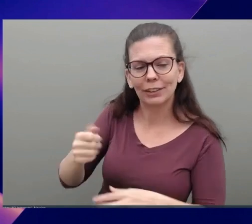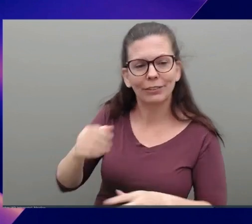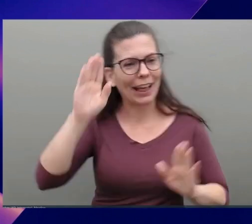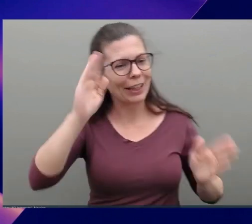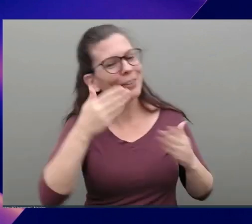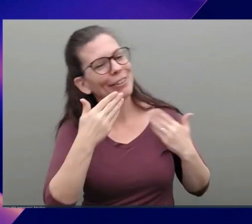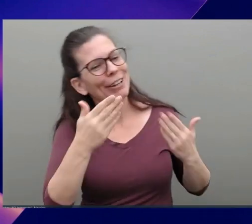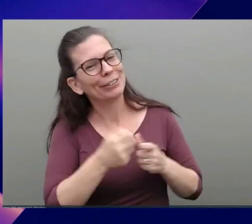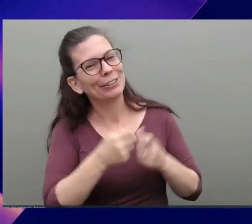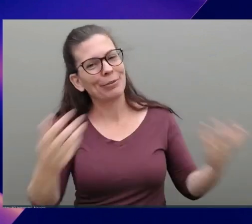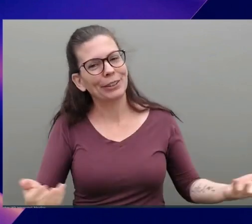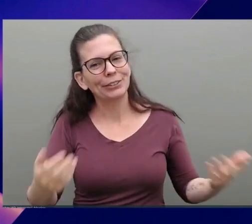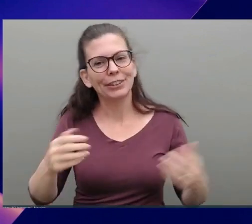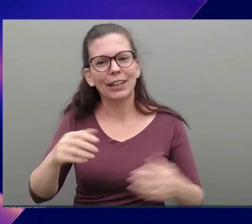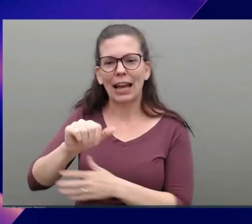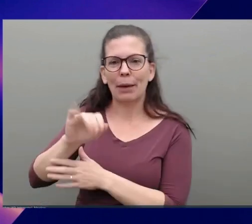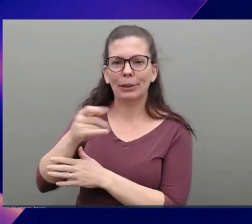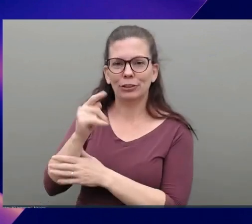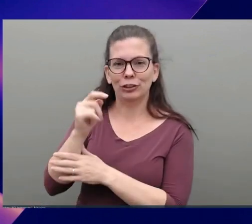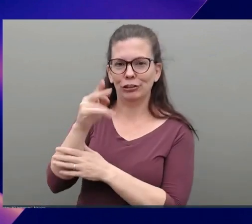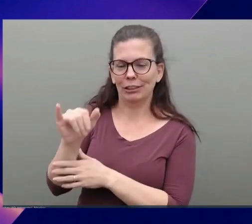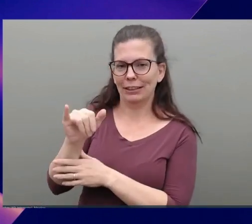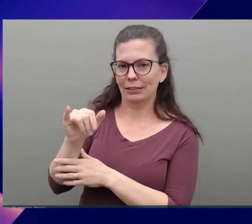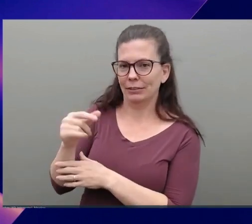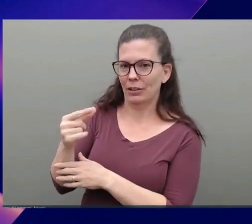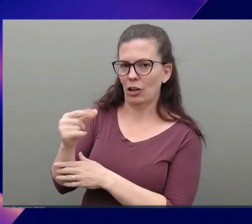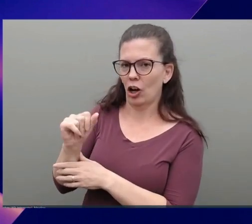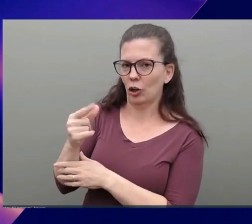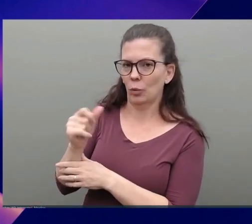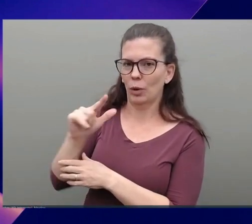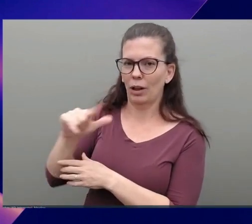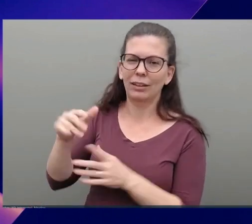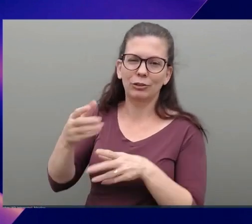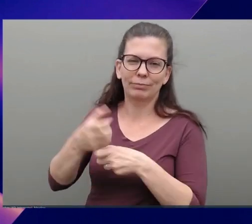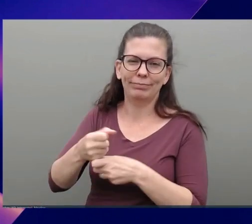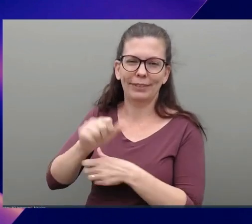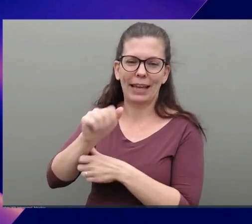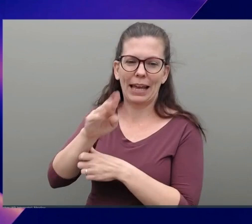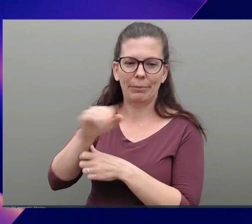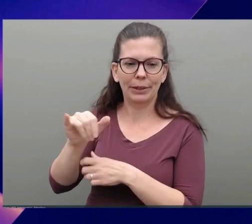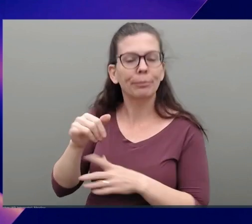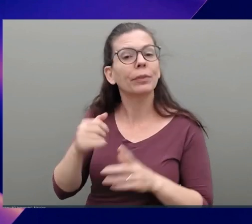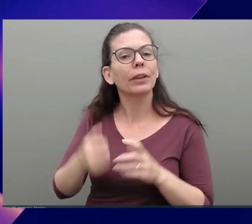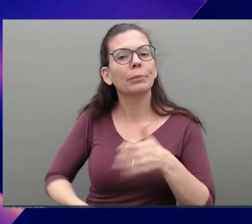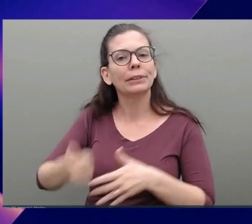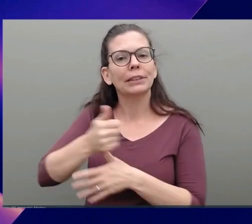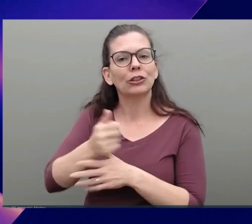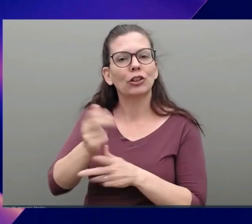I'm Abihishek Agarwal. You can call me Abi. I'm Senior Product Manager in AWS,